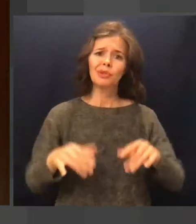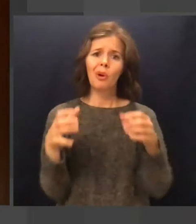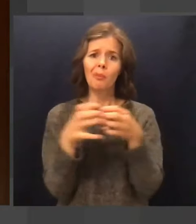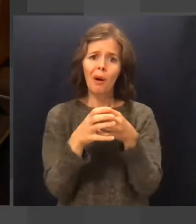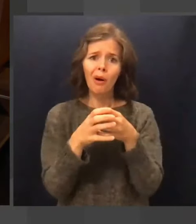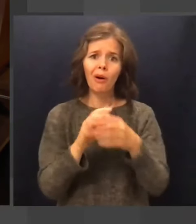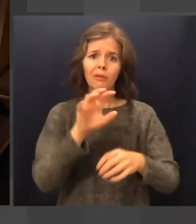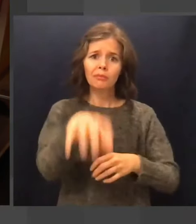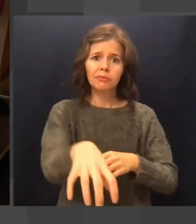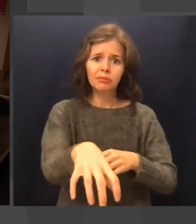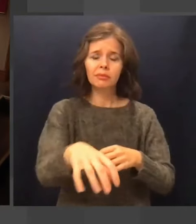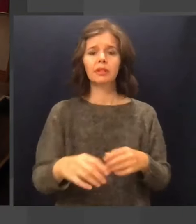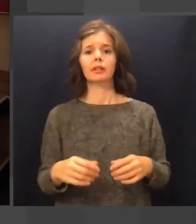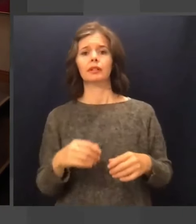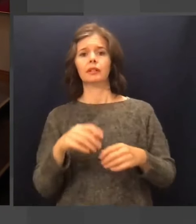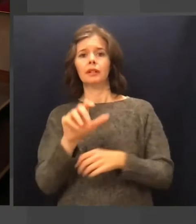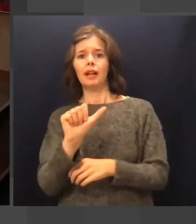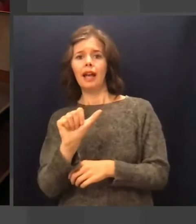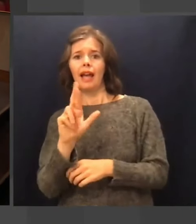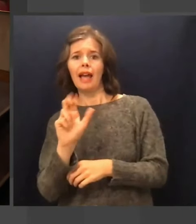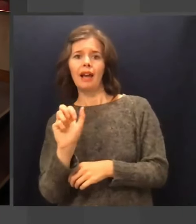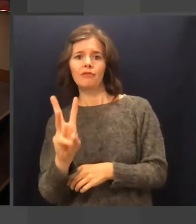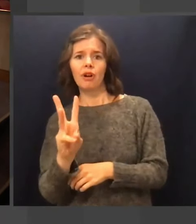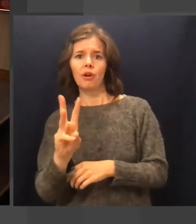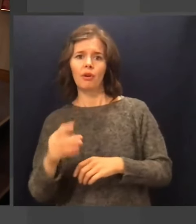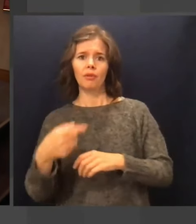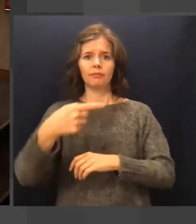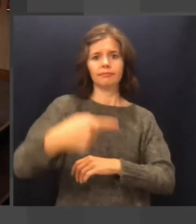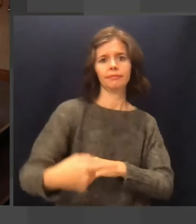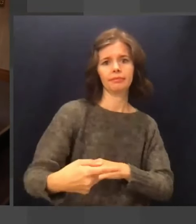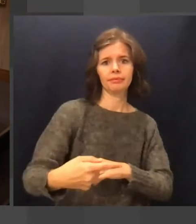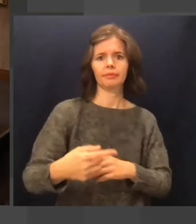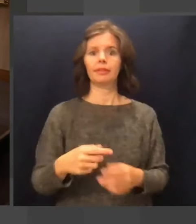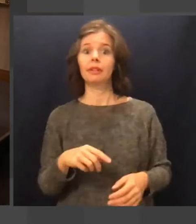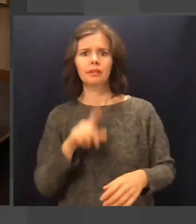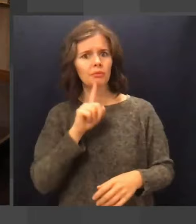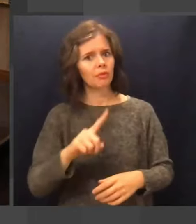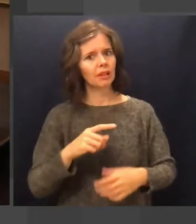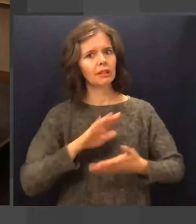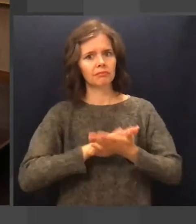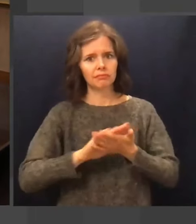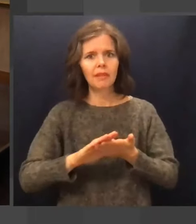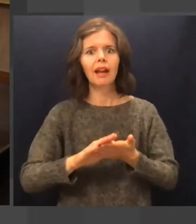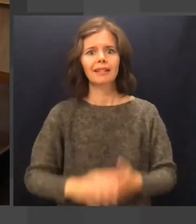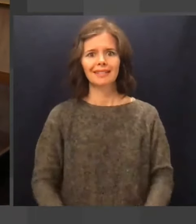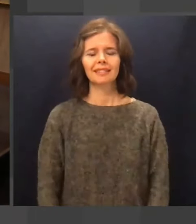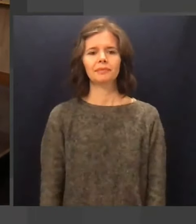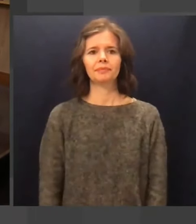IT COULD BE FOOTSTEPS. IT COULD BE BLOCKS. ANYTHING.